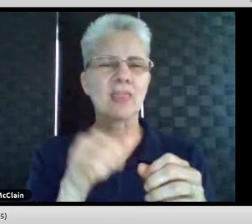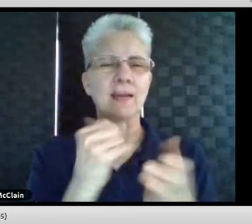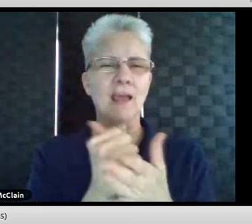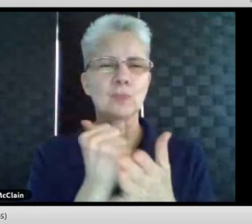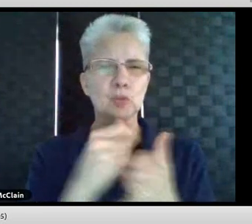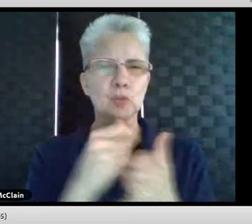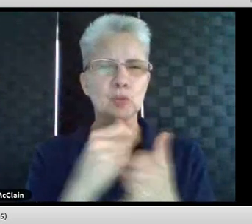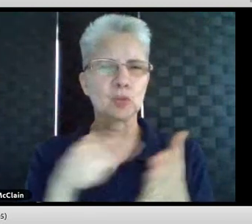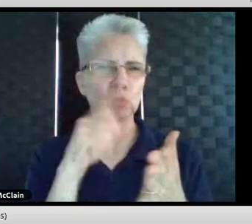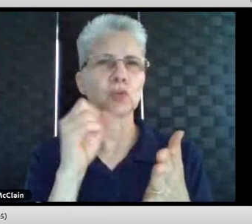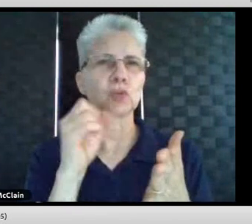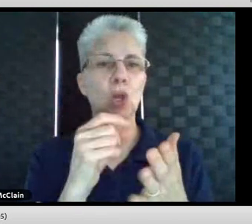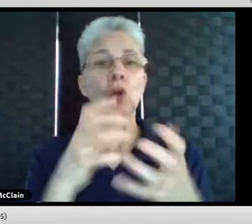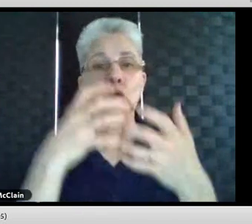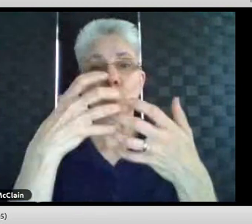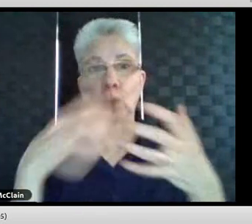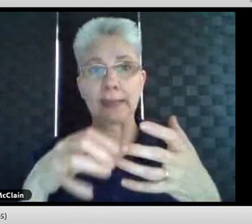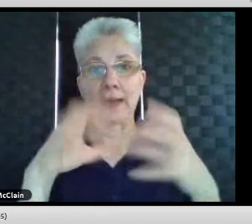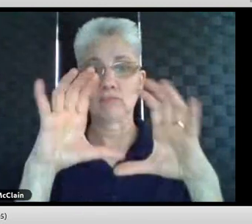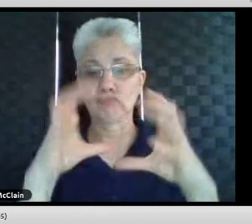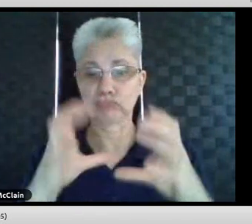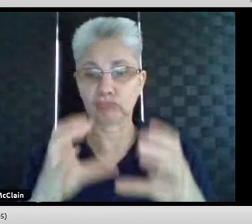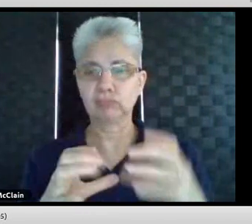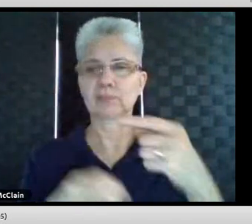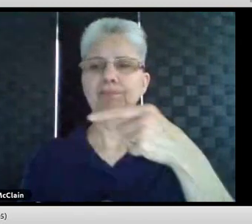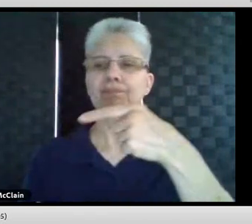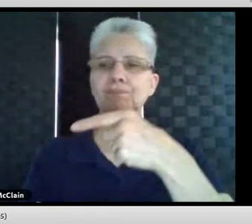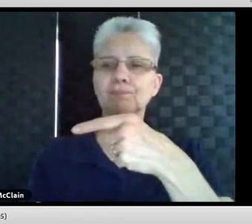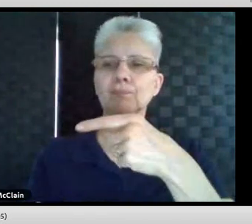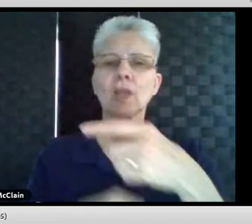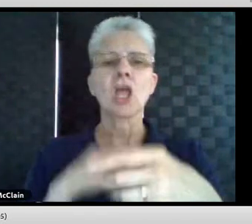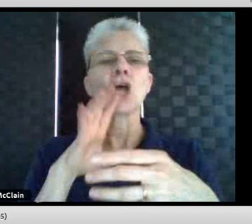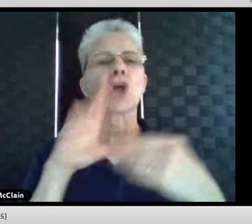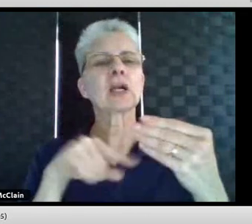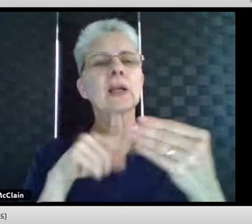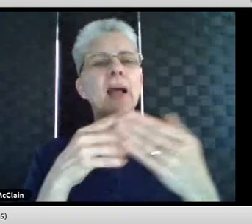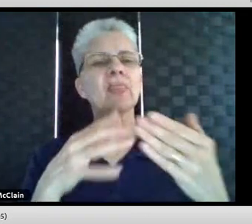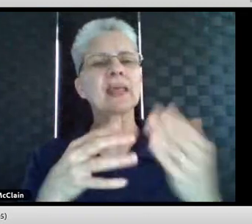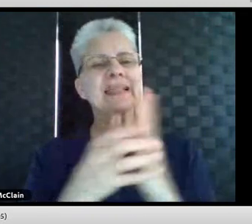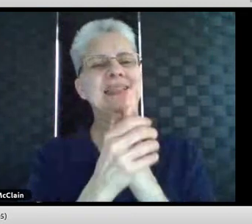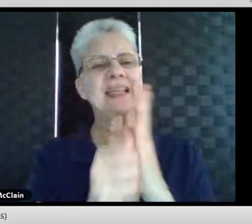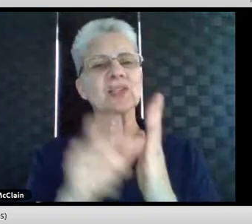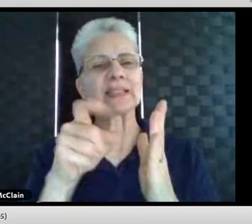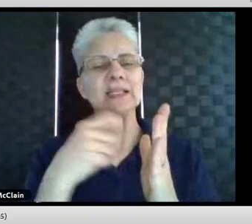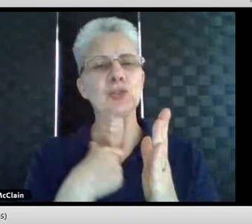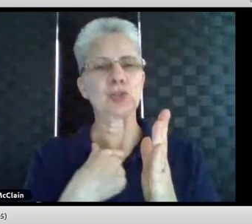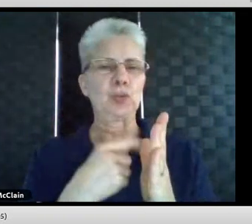So to break it down, we're talking about the skills that are needed to succeed. You need some technical skills,